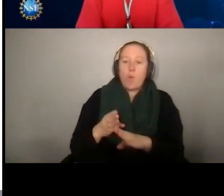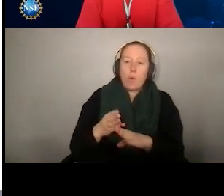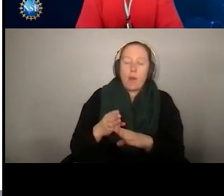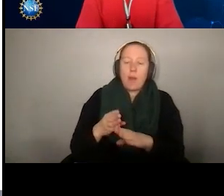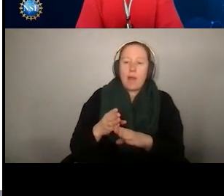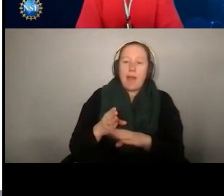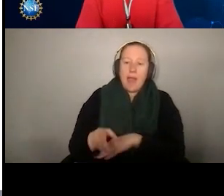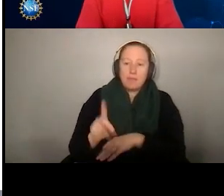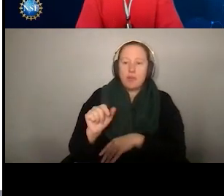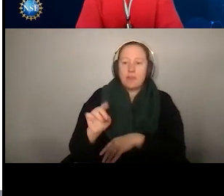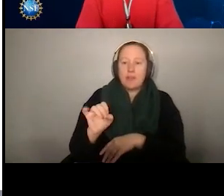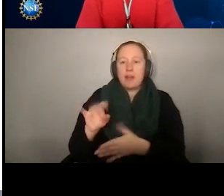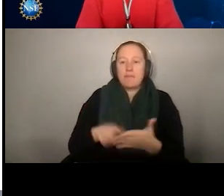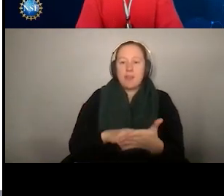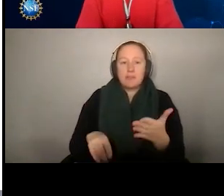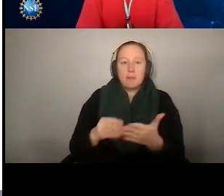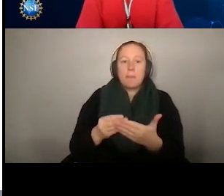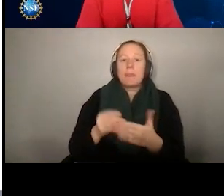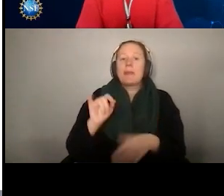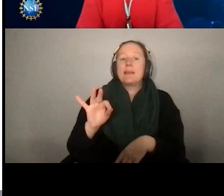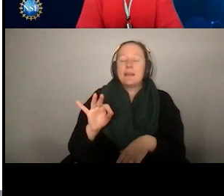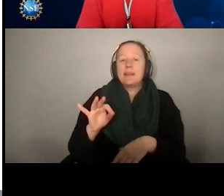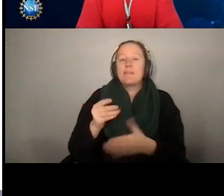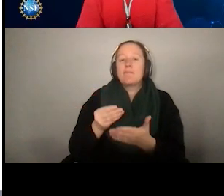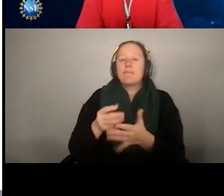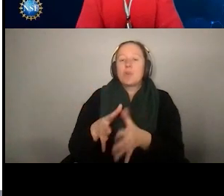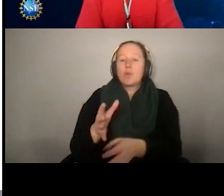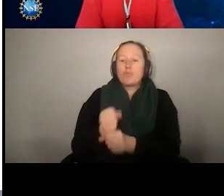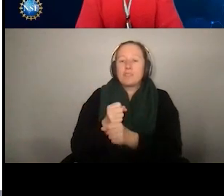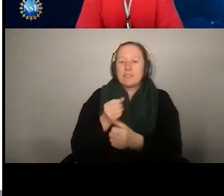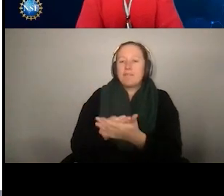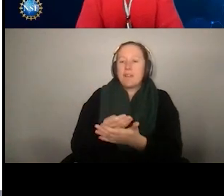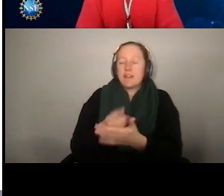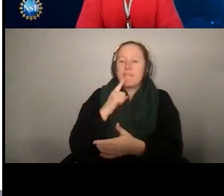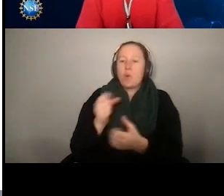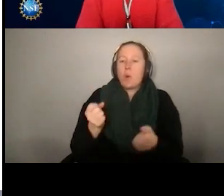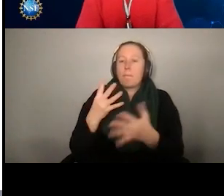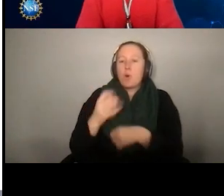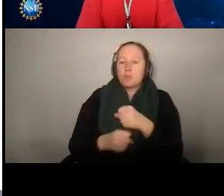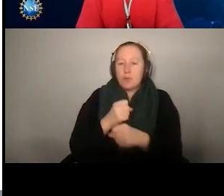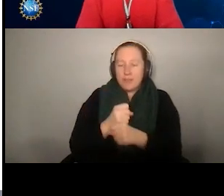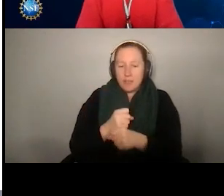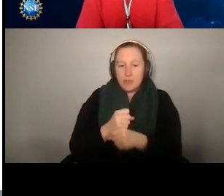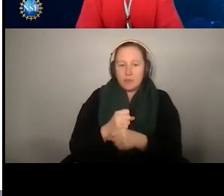This can happen if the award has received funding from multiple funding years. The later funds are not yet canceling,